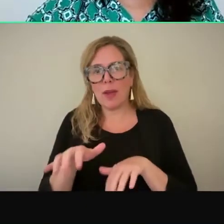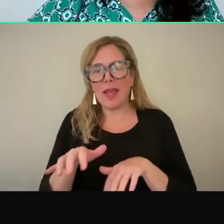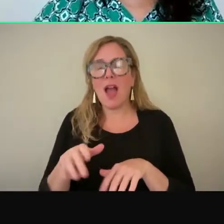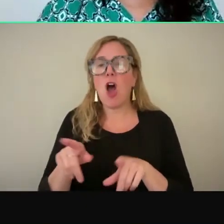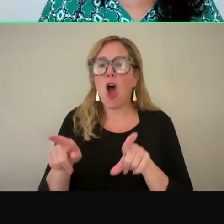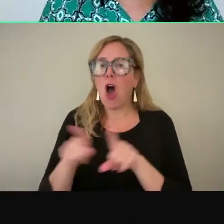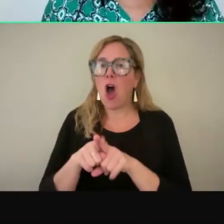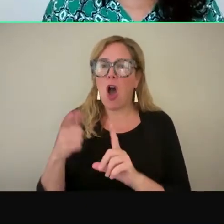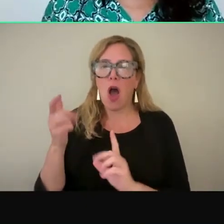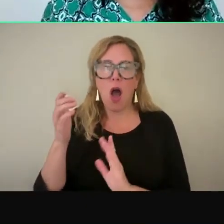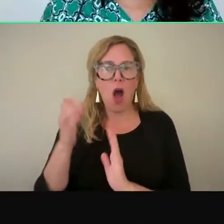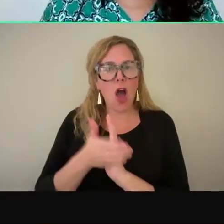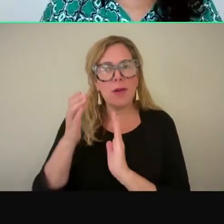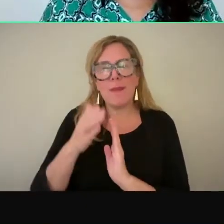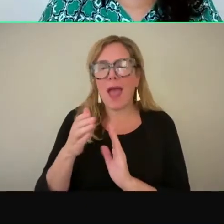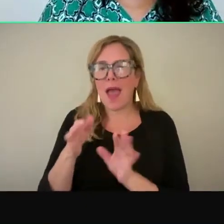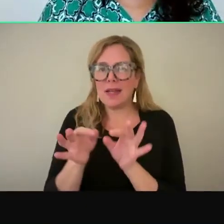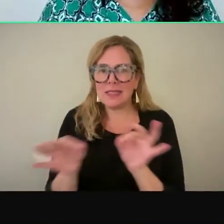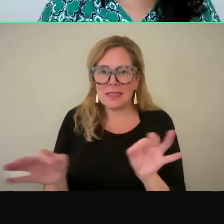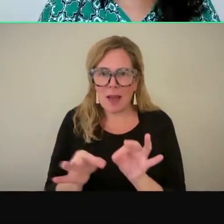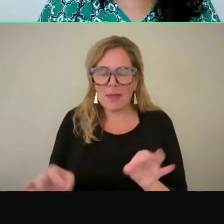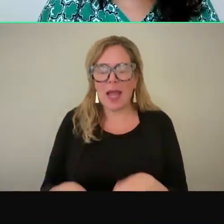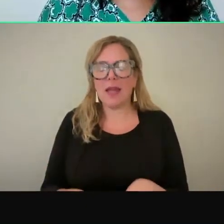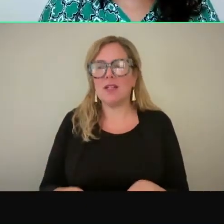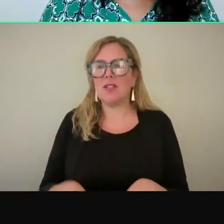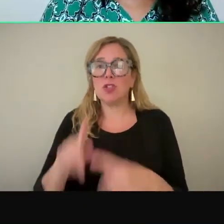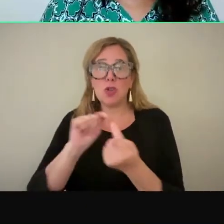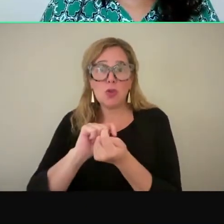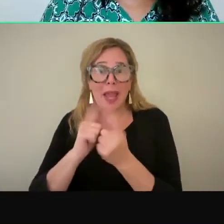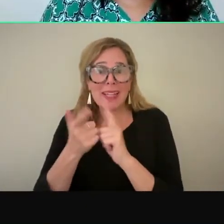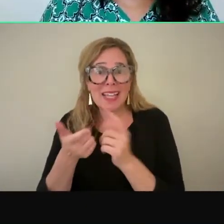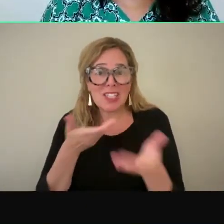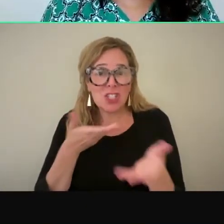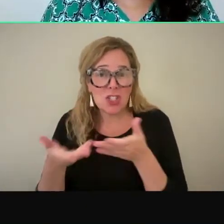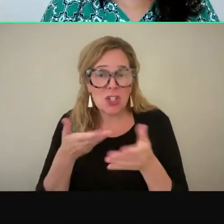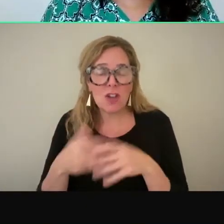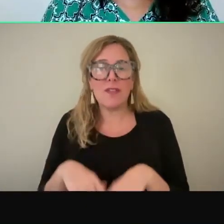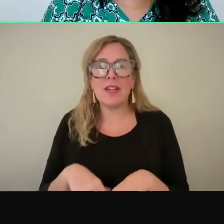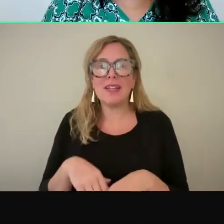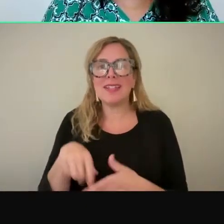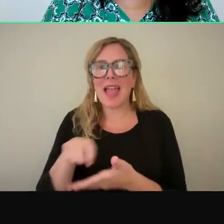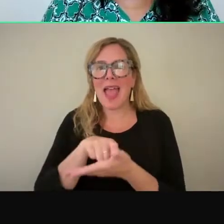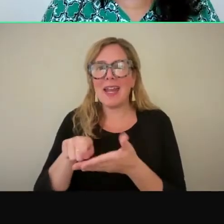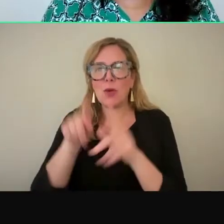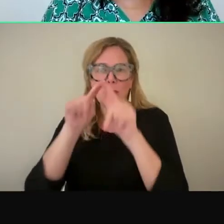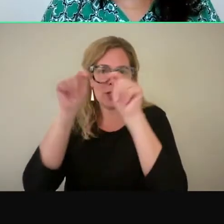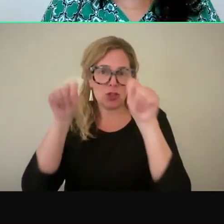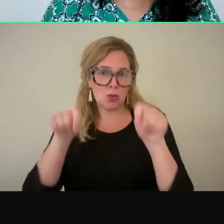translation services. A written transcript in my email box after the appointment. And finally,